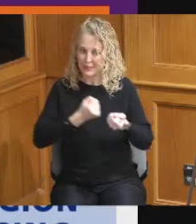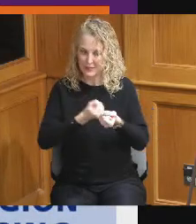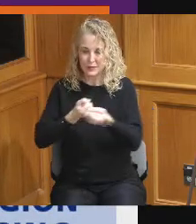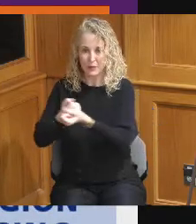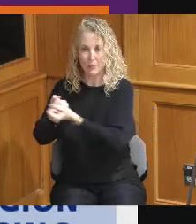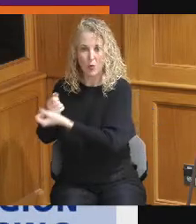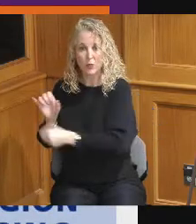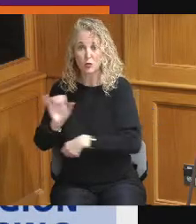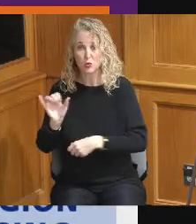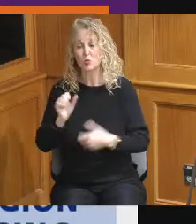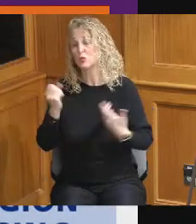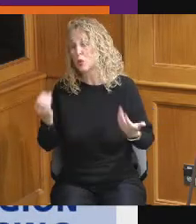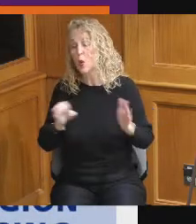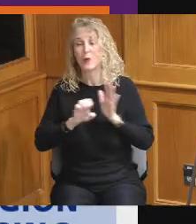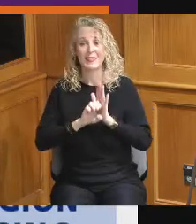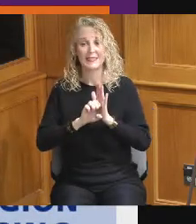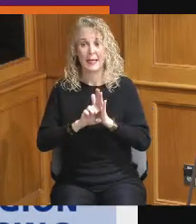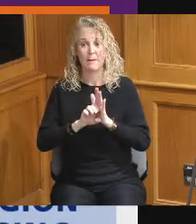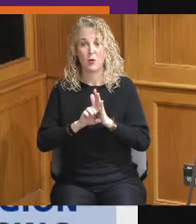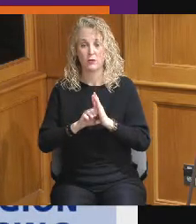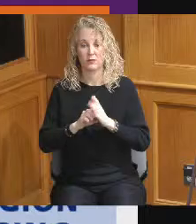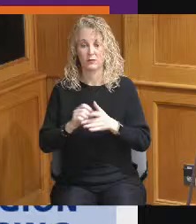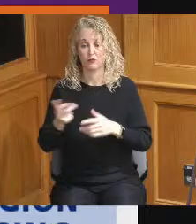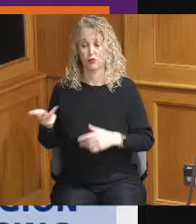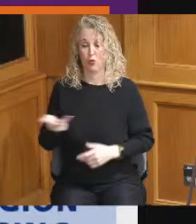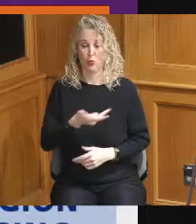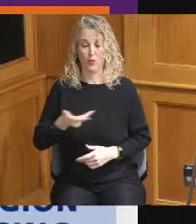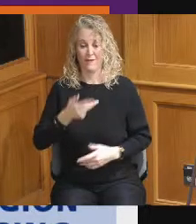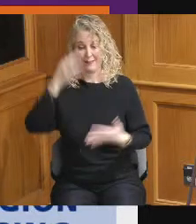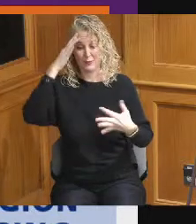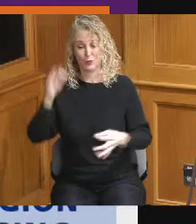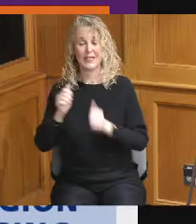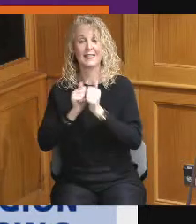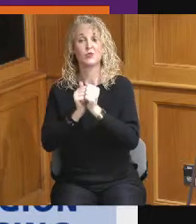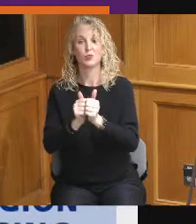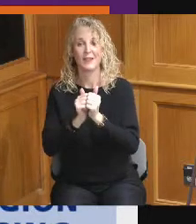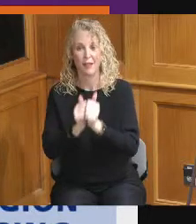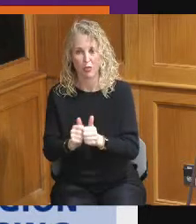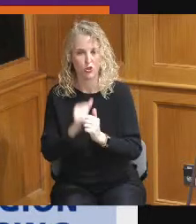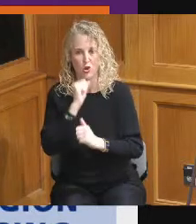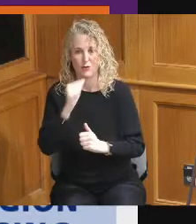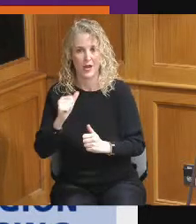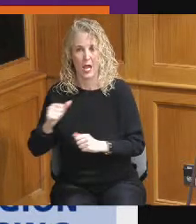like the decisions can be made in coordination not in isolation and that is a really big